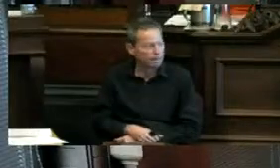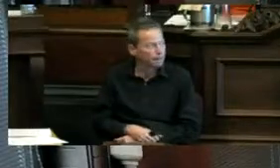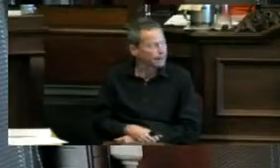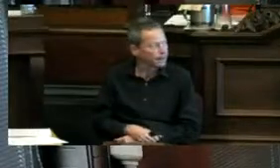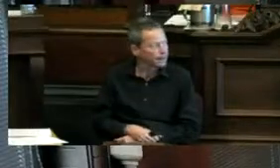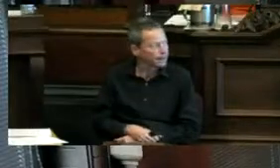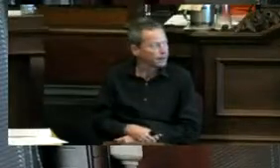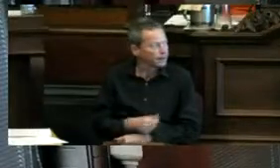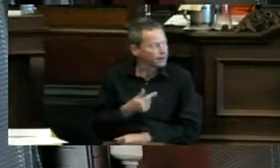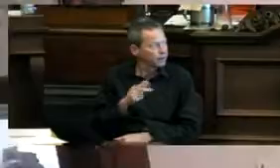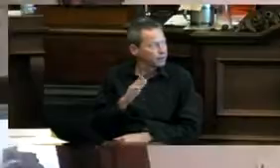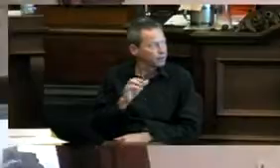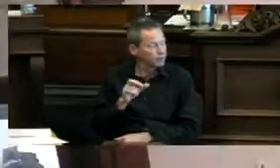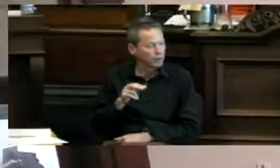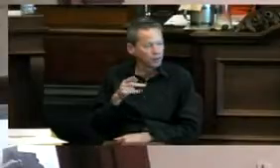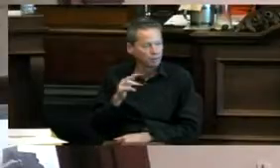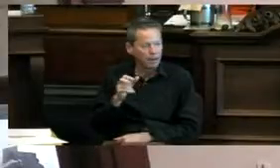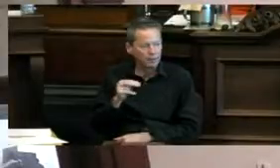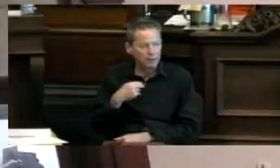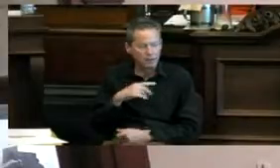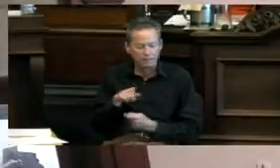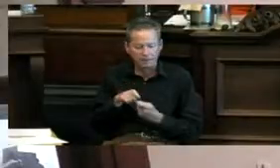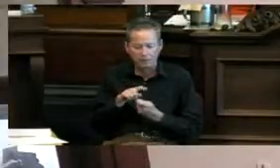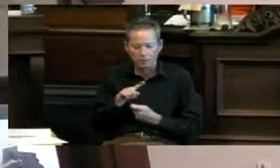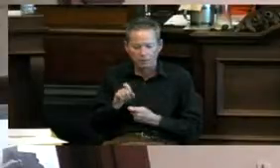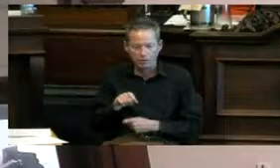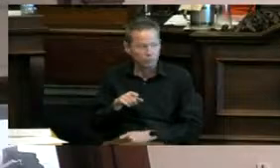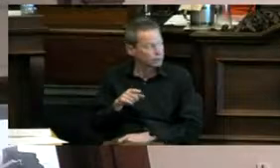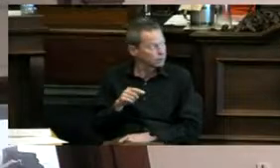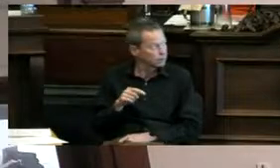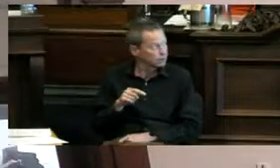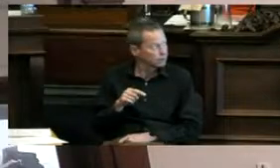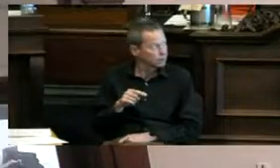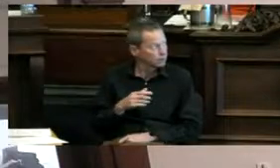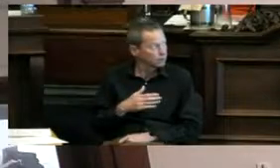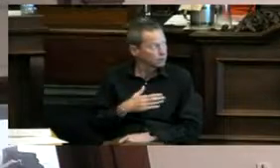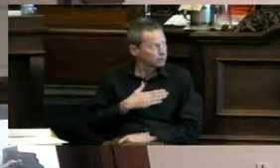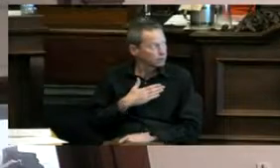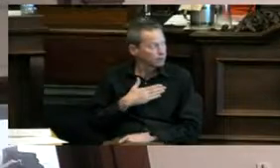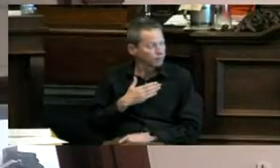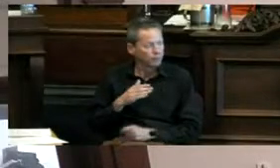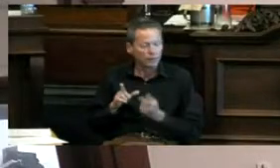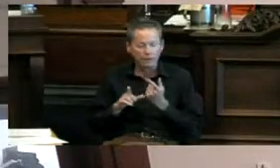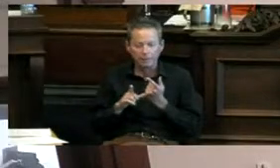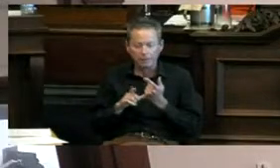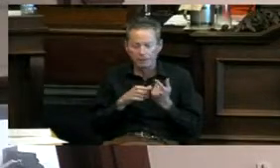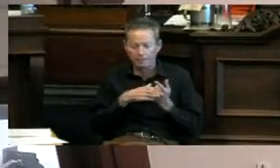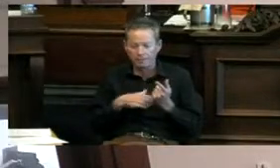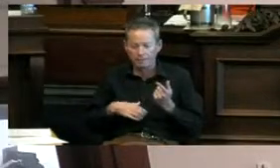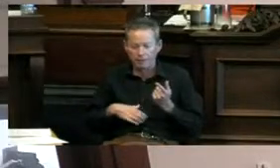have had challenges with it. So yeah. Thanks. I just want to make that clear. Council Member